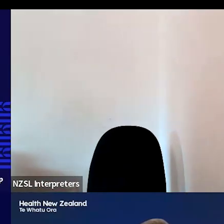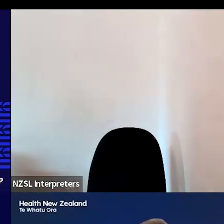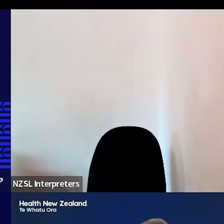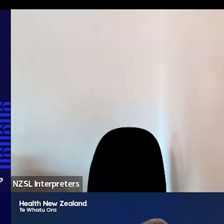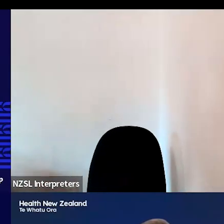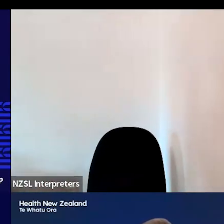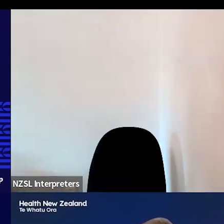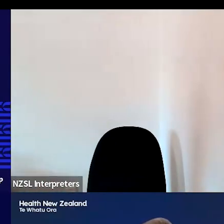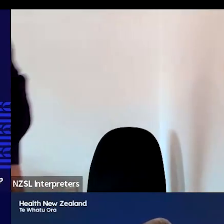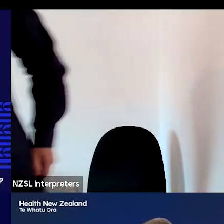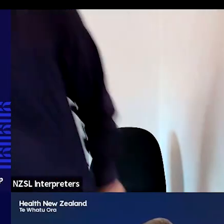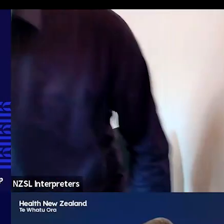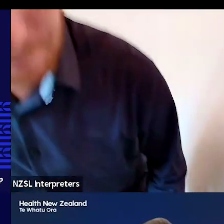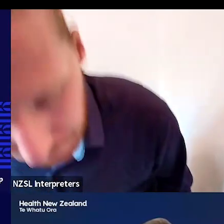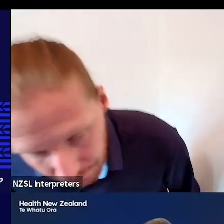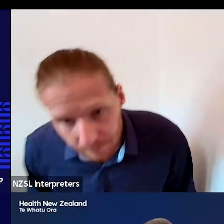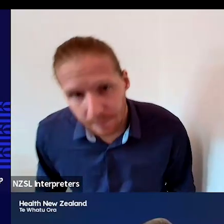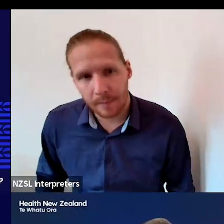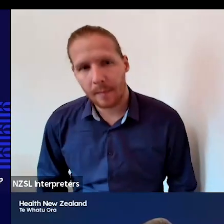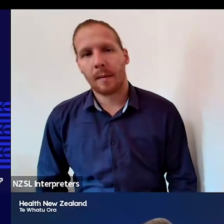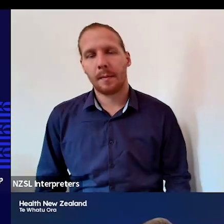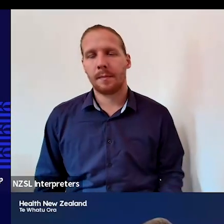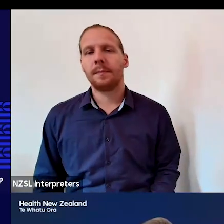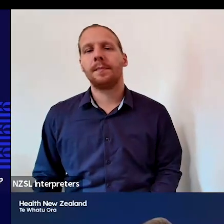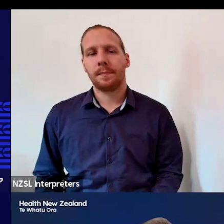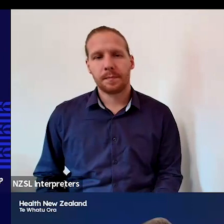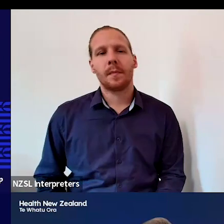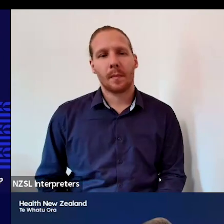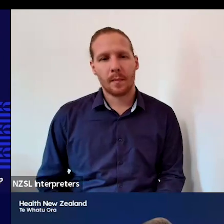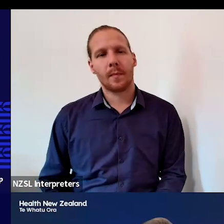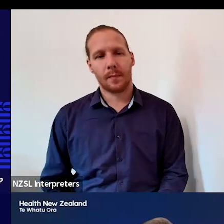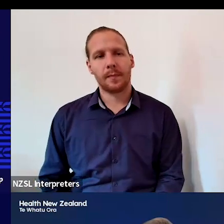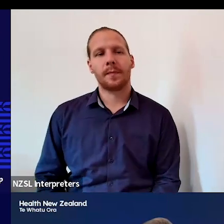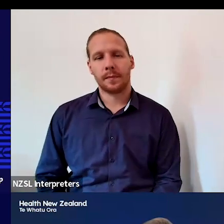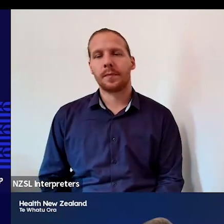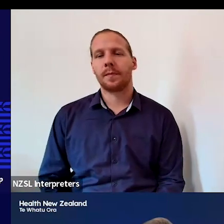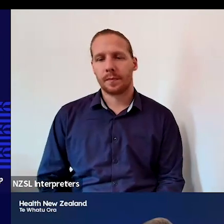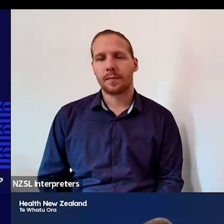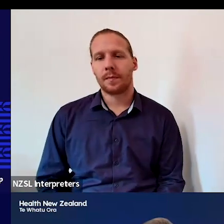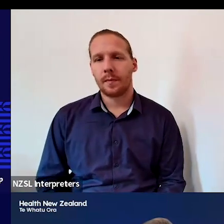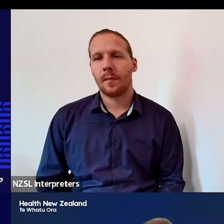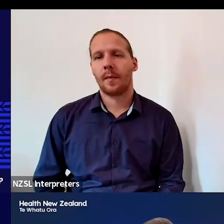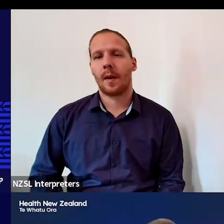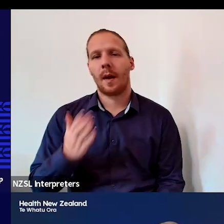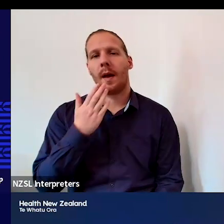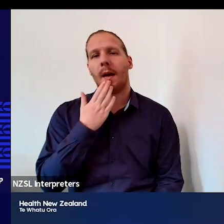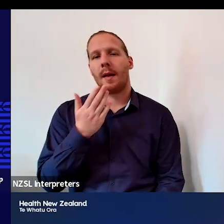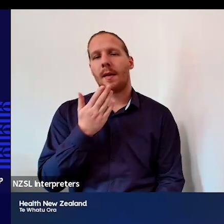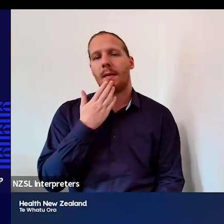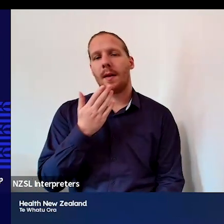And I think, in terms of, our work going into these reports, we really do hope they provide